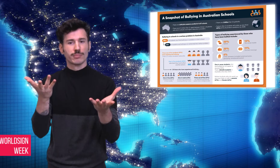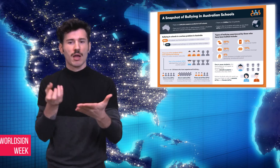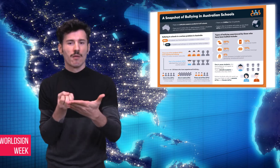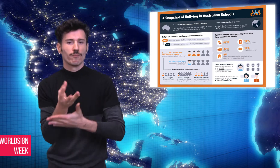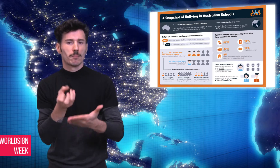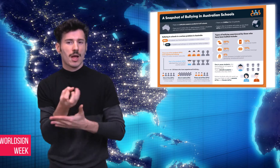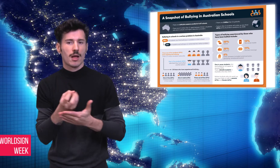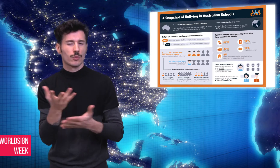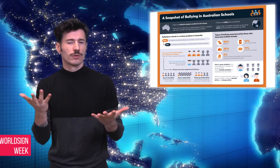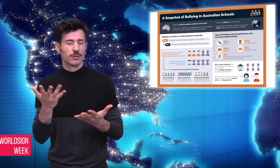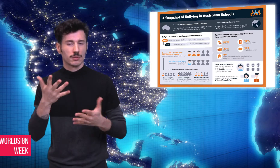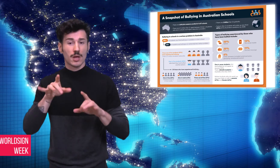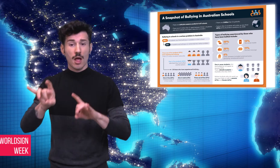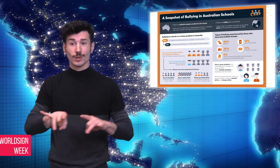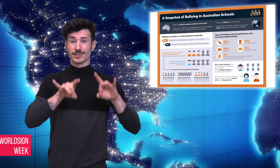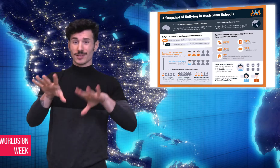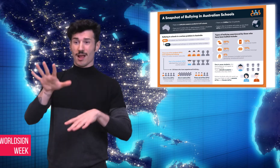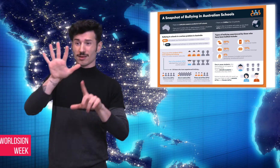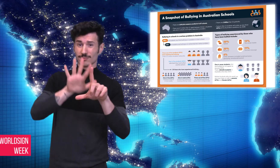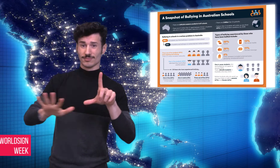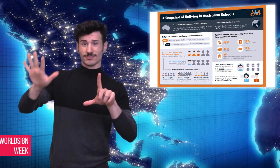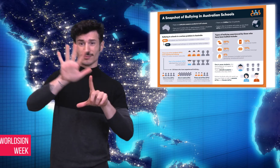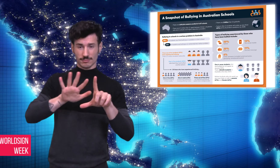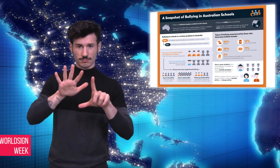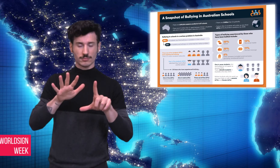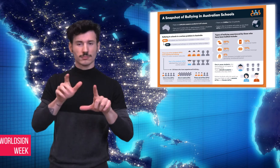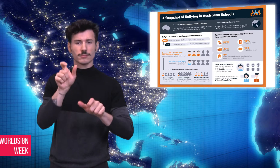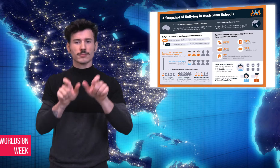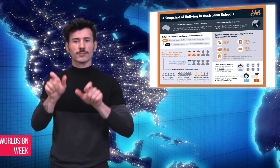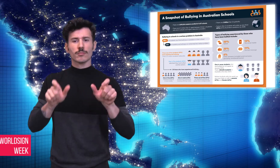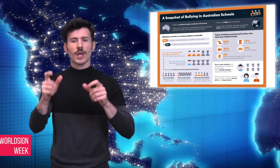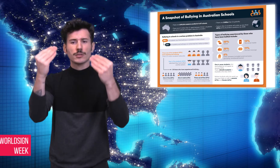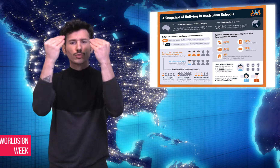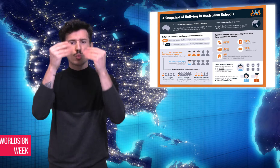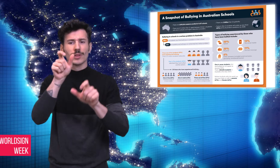Foundation, shared statistics that around 2.3